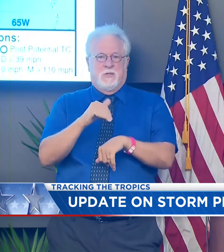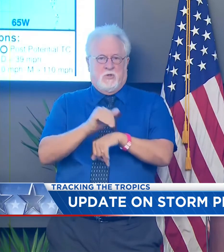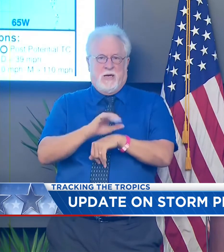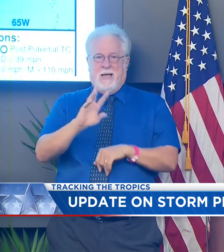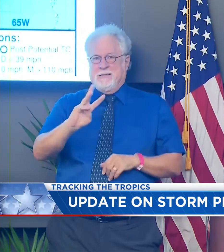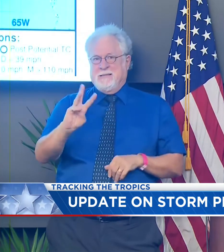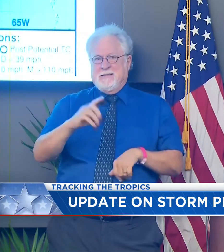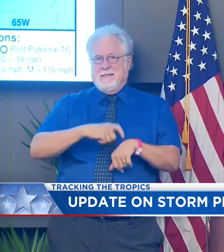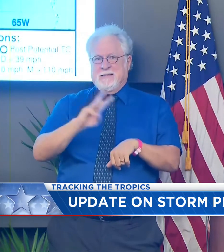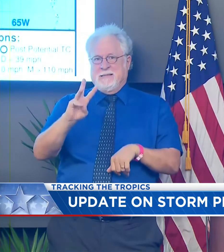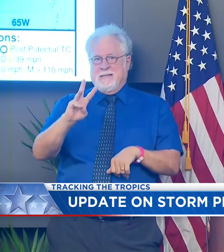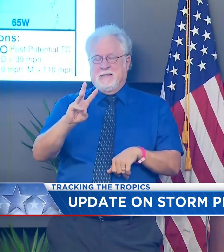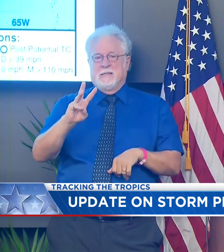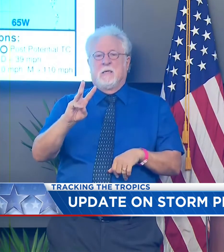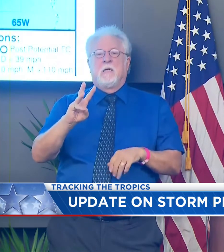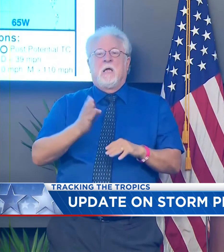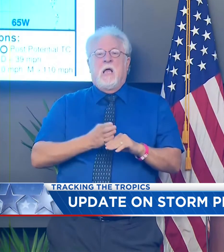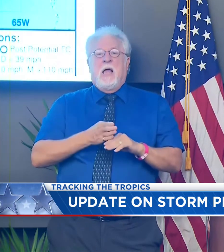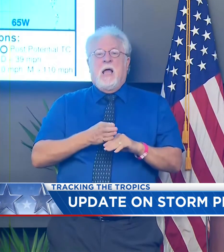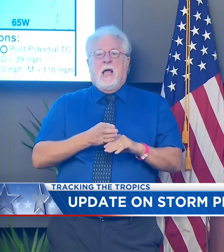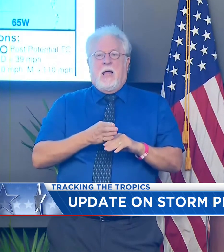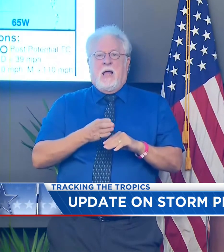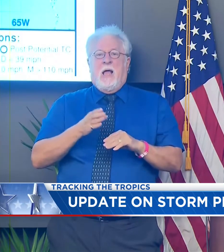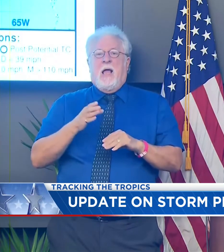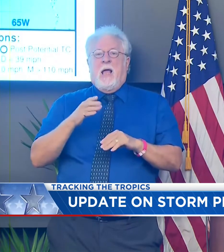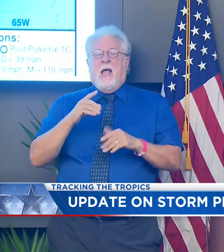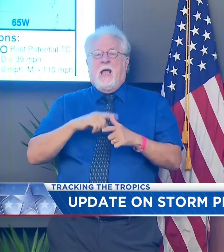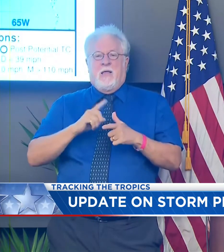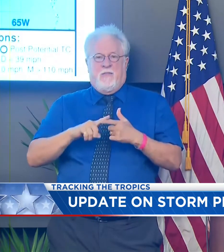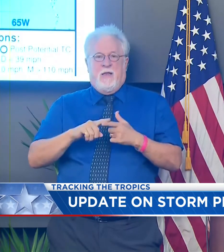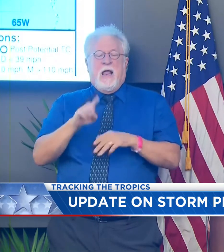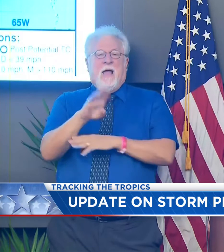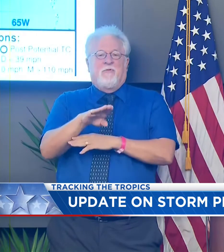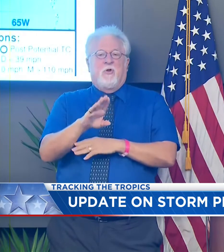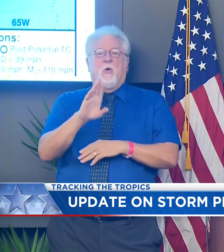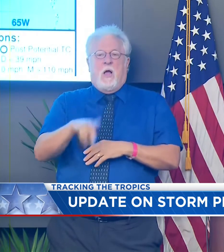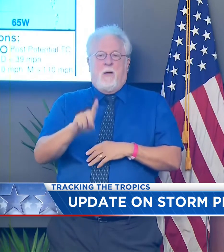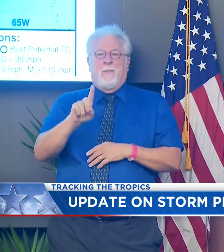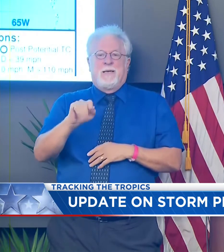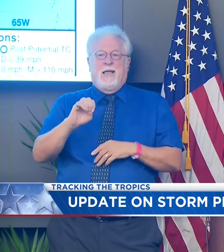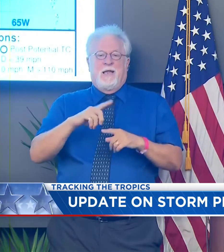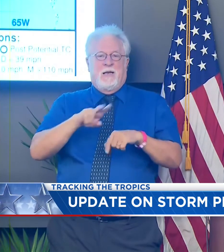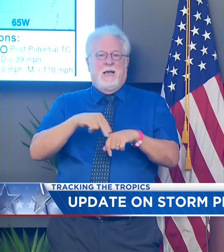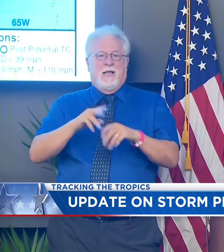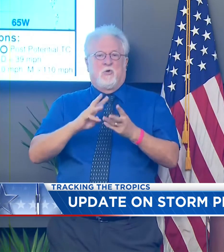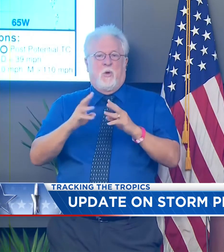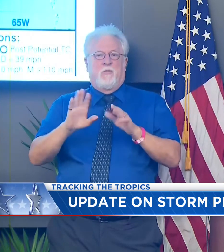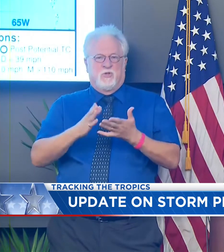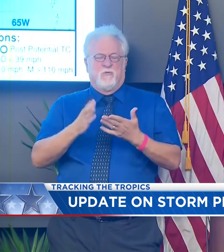LIKELIHOOD. BUT WE'RE GOING TO GIVE ONE MORE PRESS CONFERENCE UPDATE TODAY AT